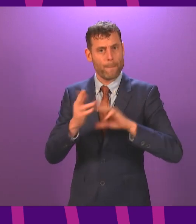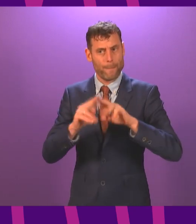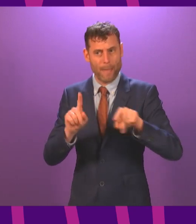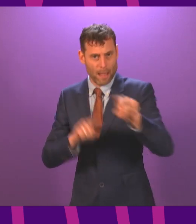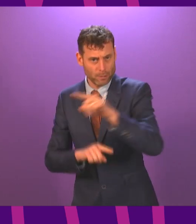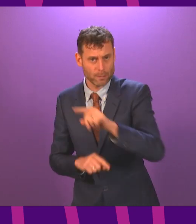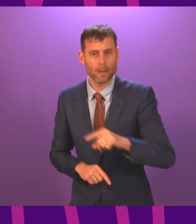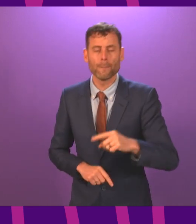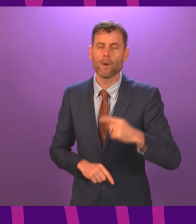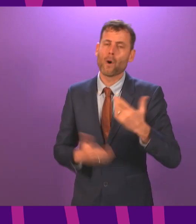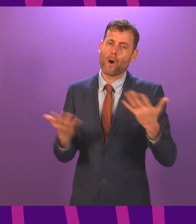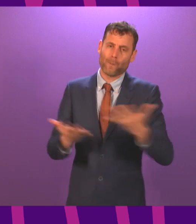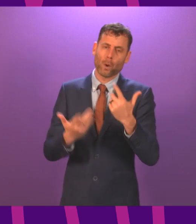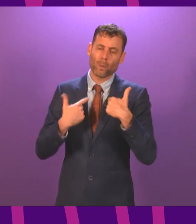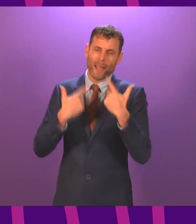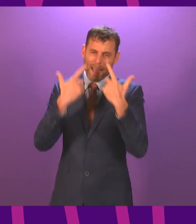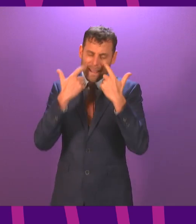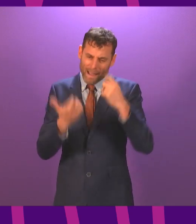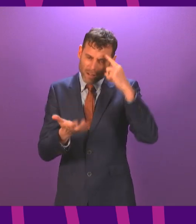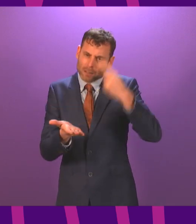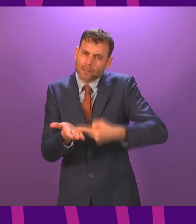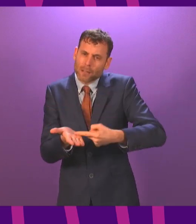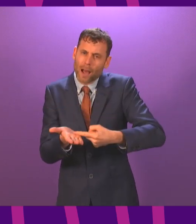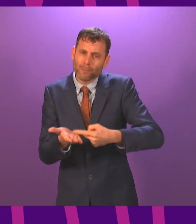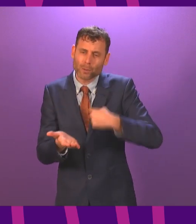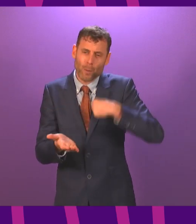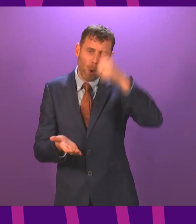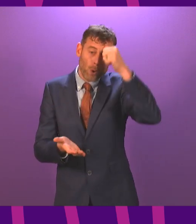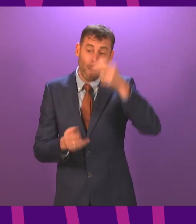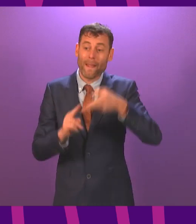those decisions carefully, given the factors at play.